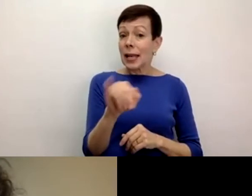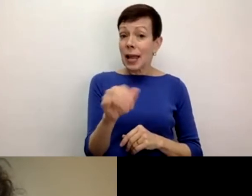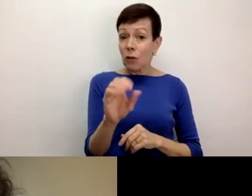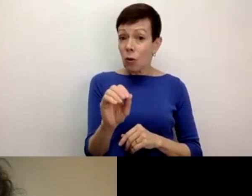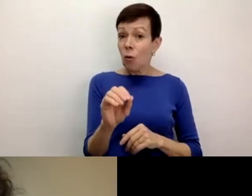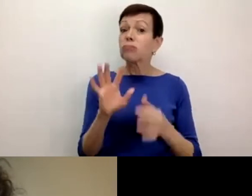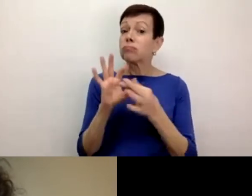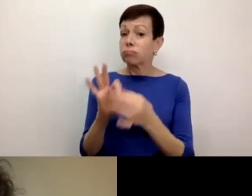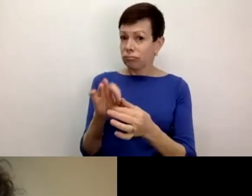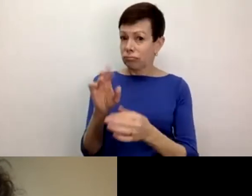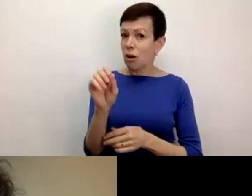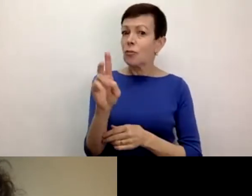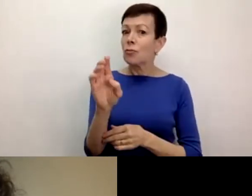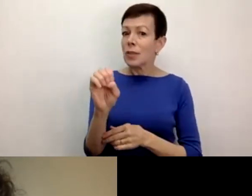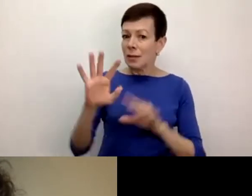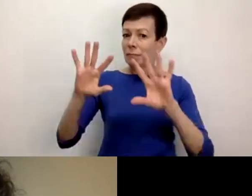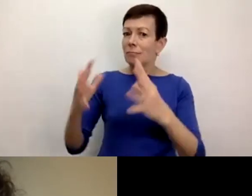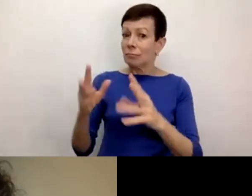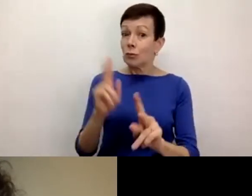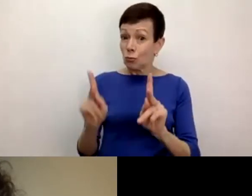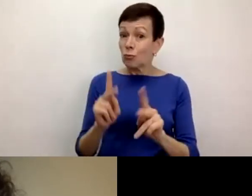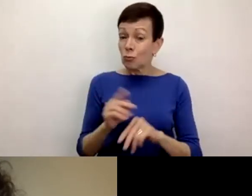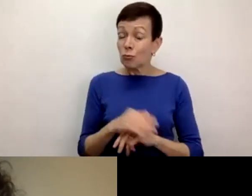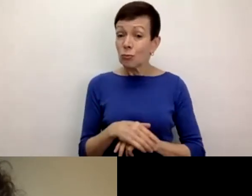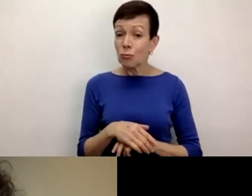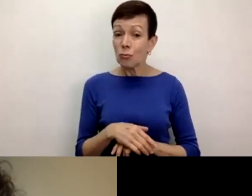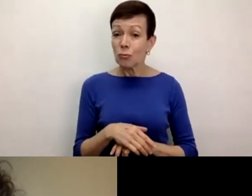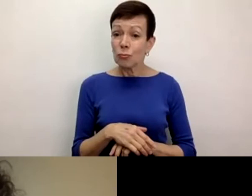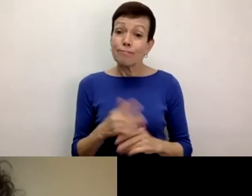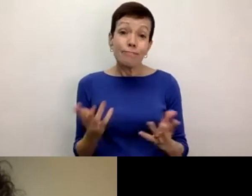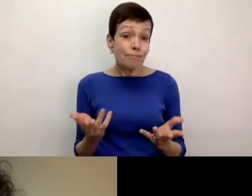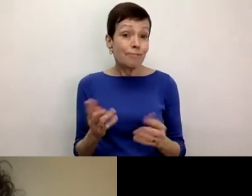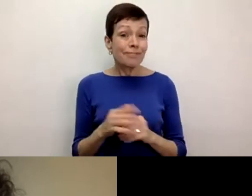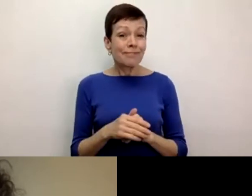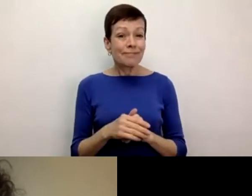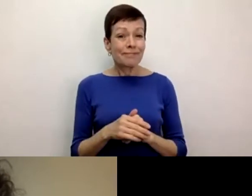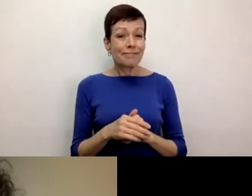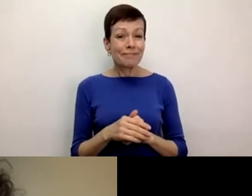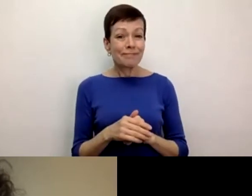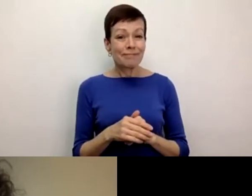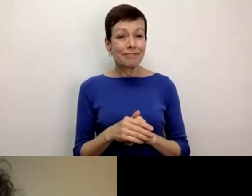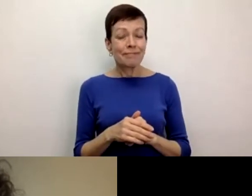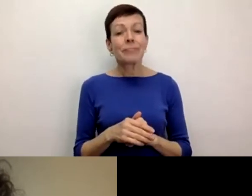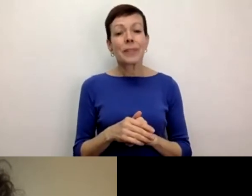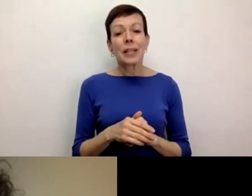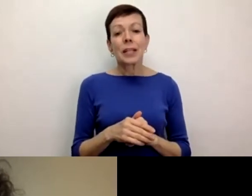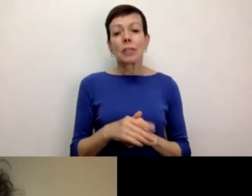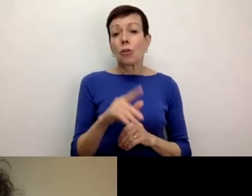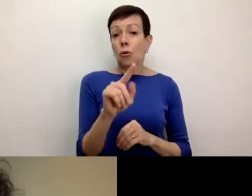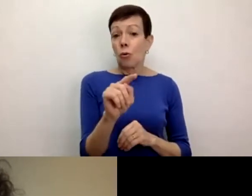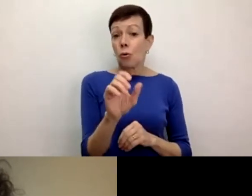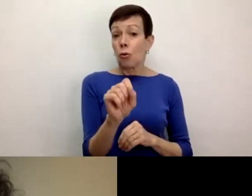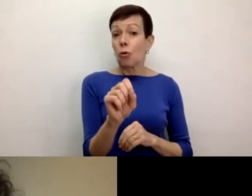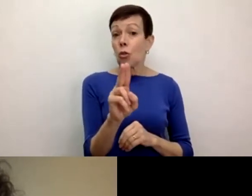So that's the Tsuuti’na people are Dene here.